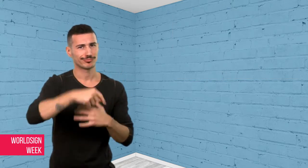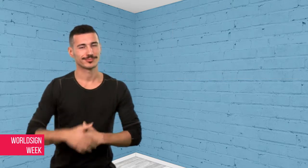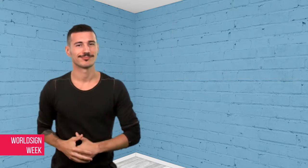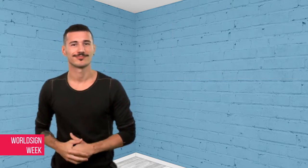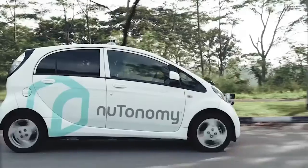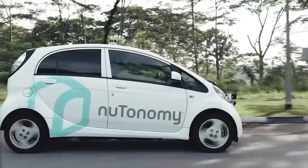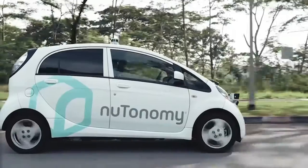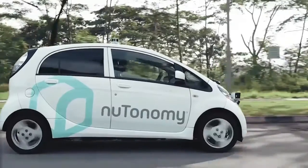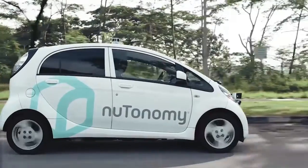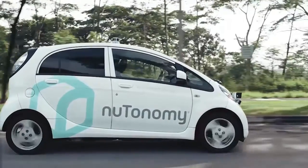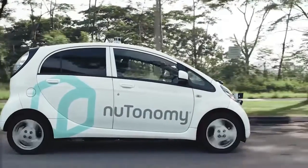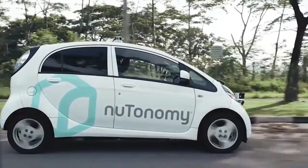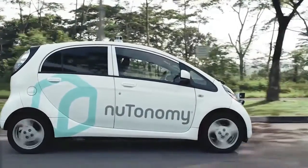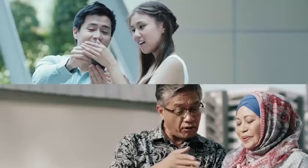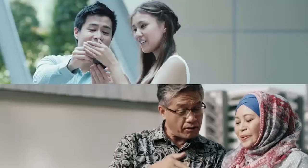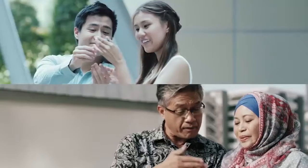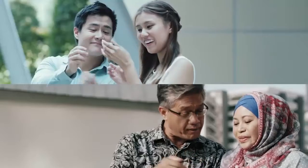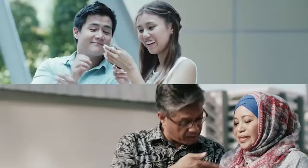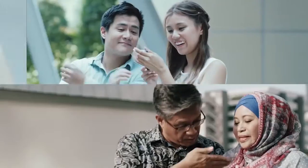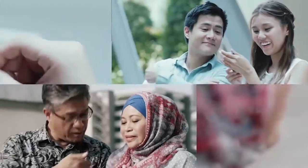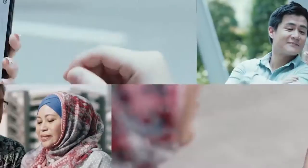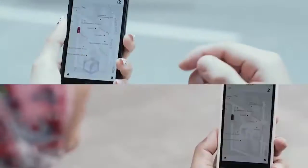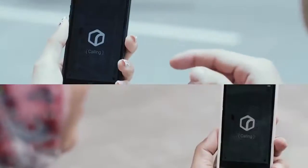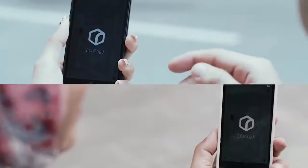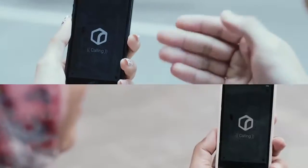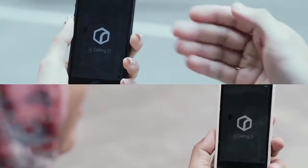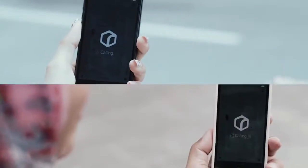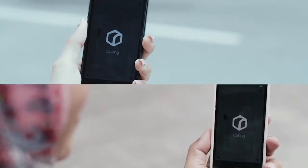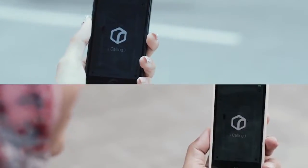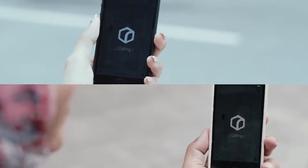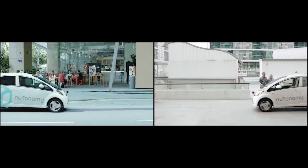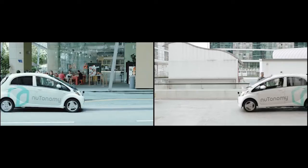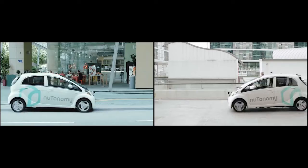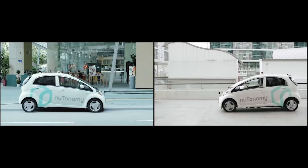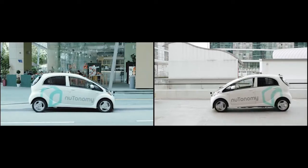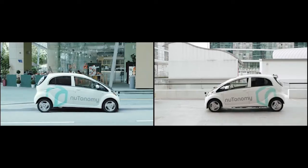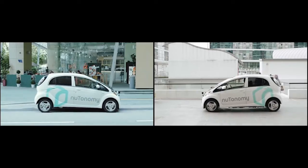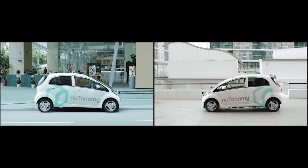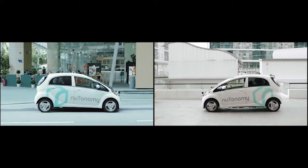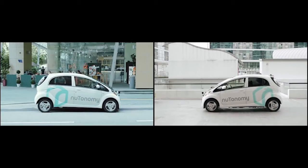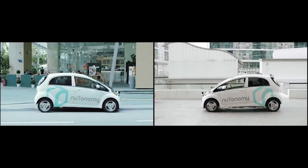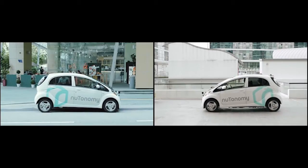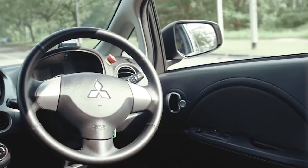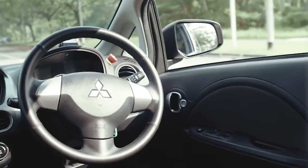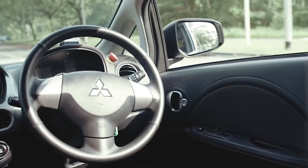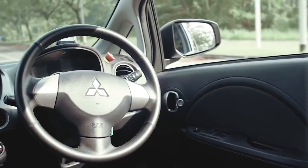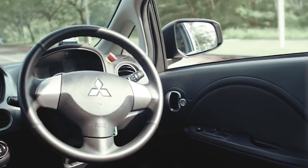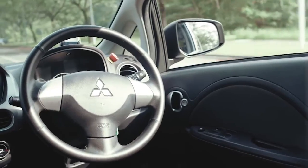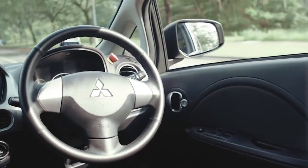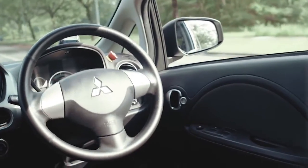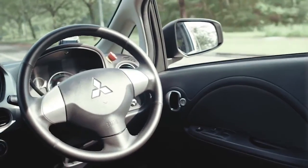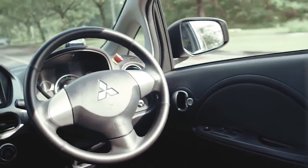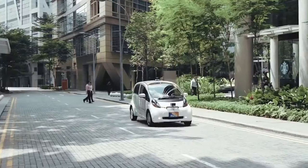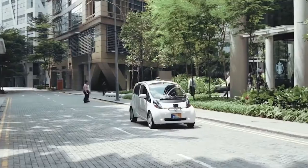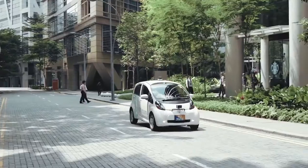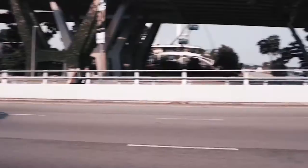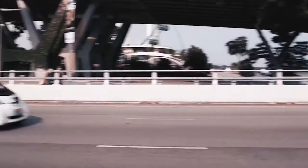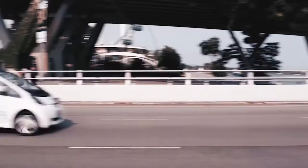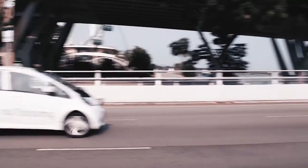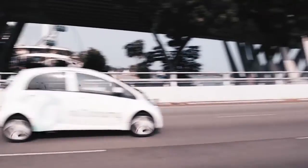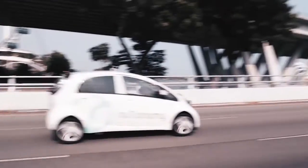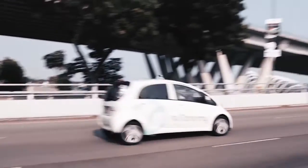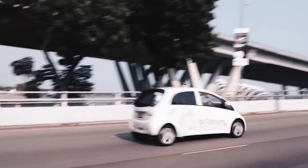world soon!